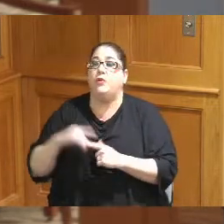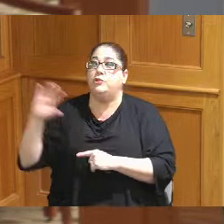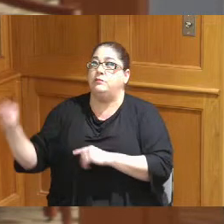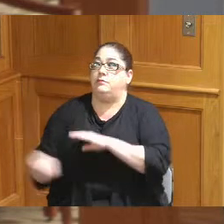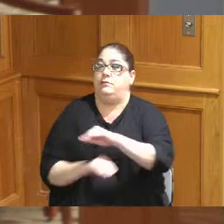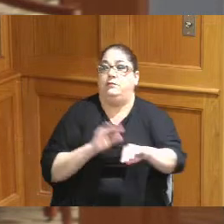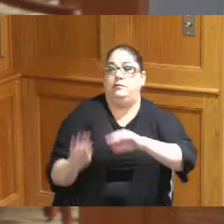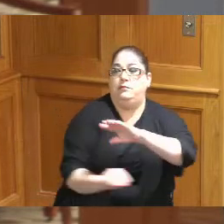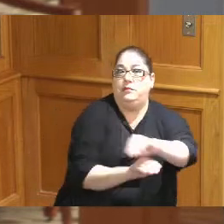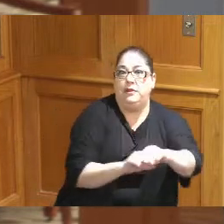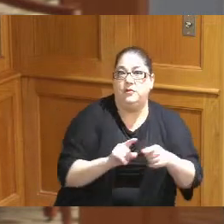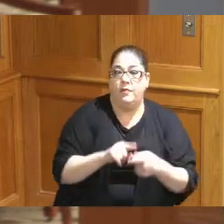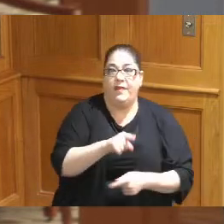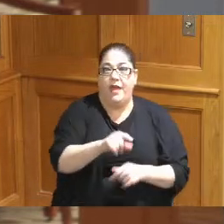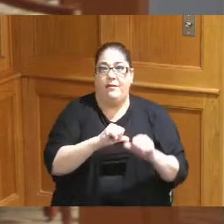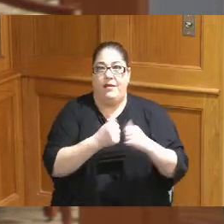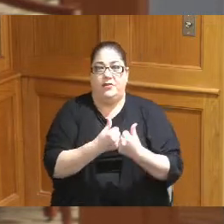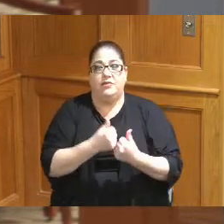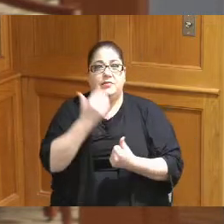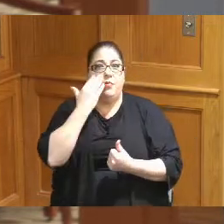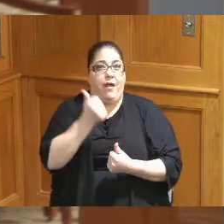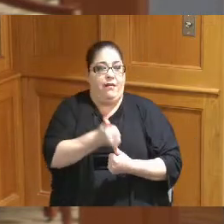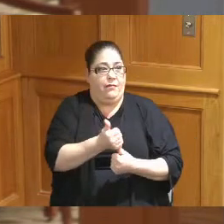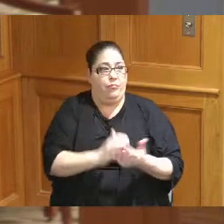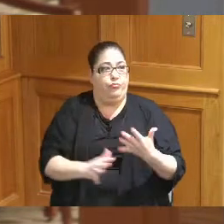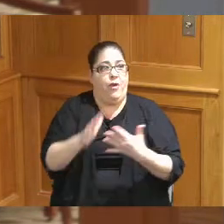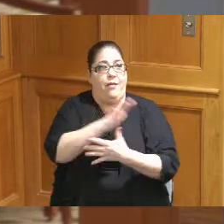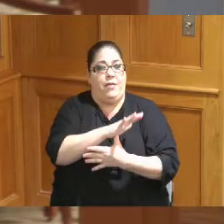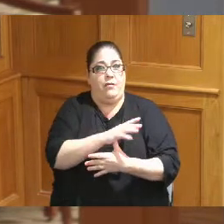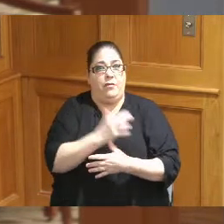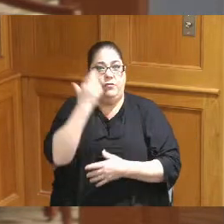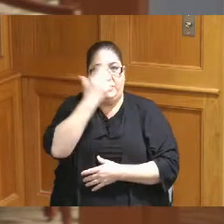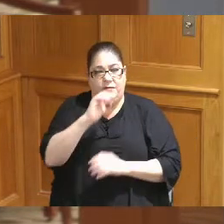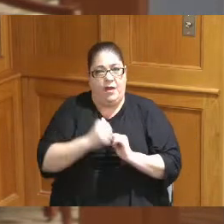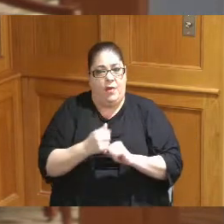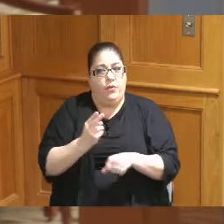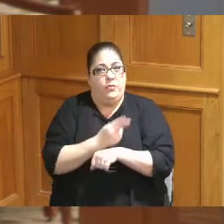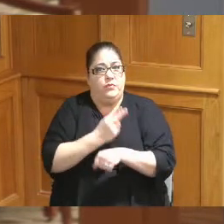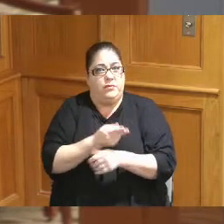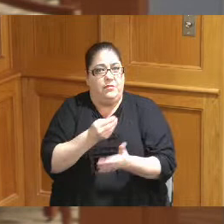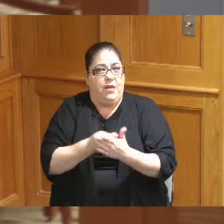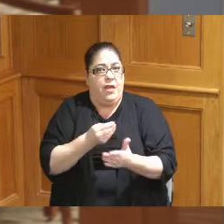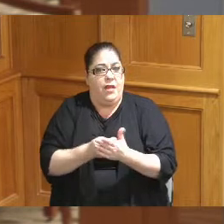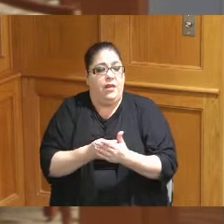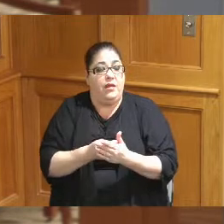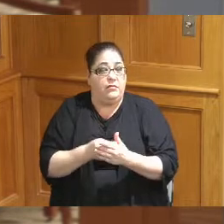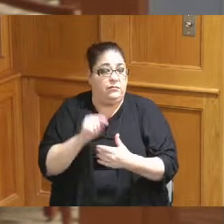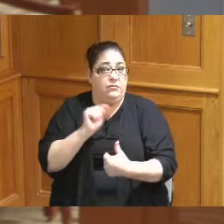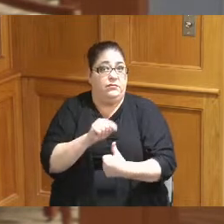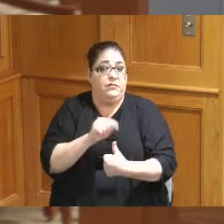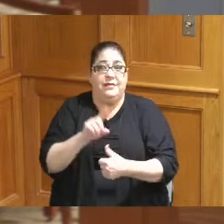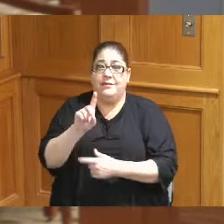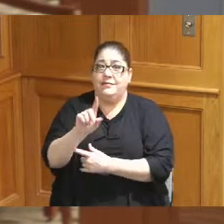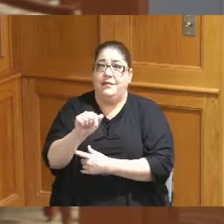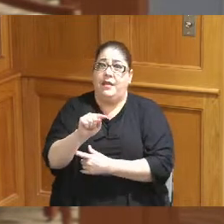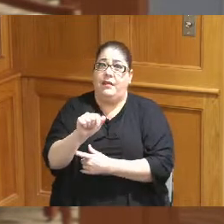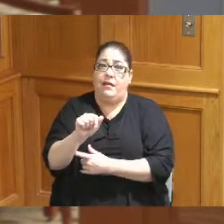the primary indicator of how the dollars end up getting distributed is the data that we have on